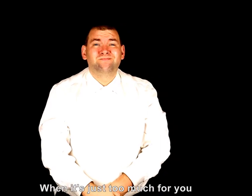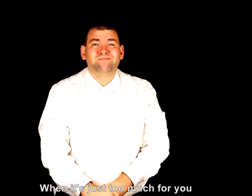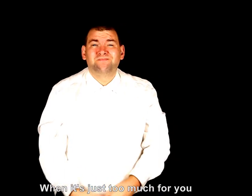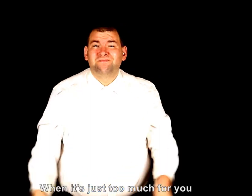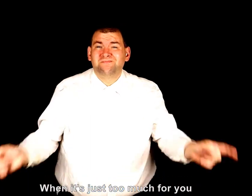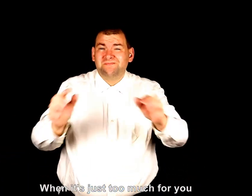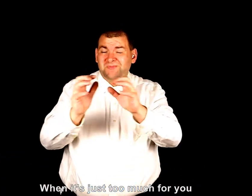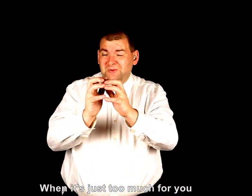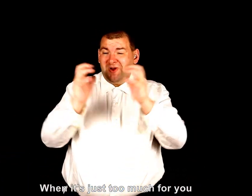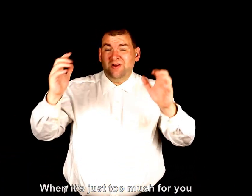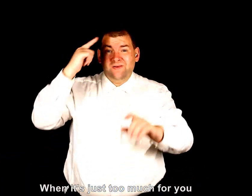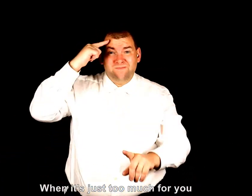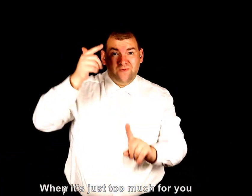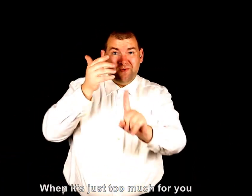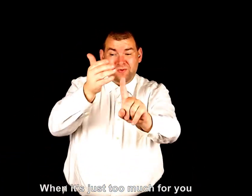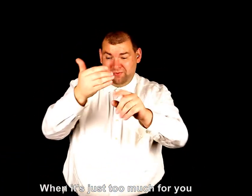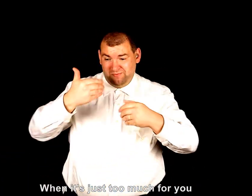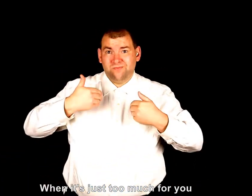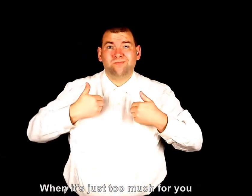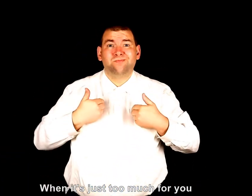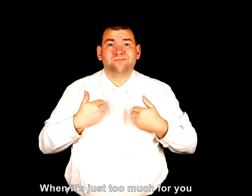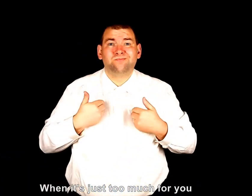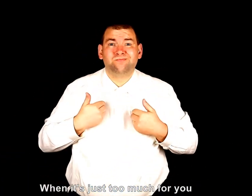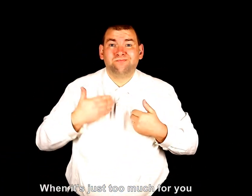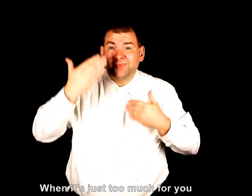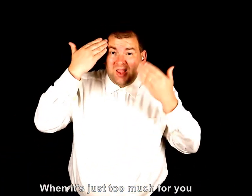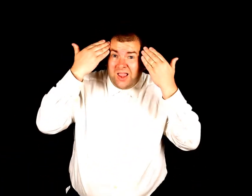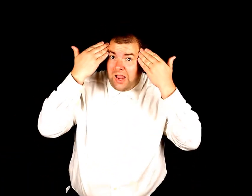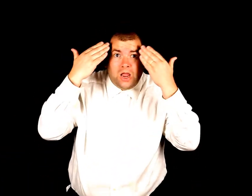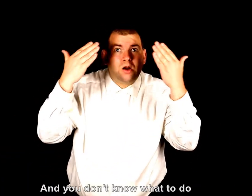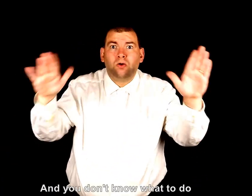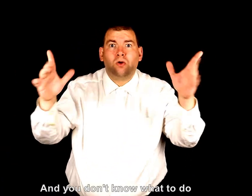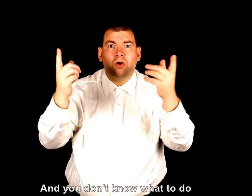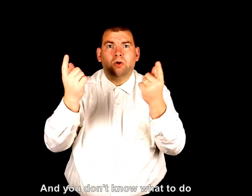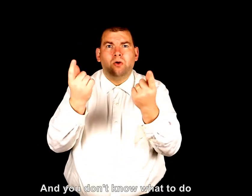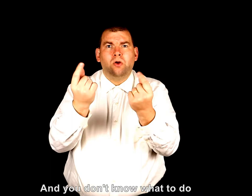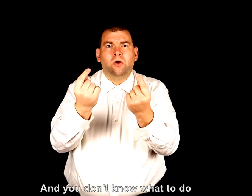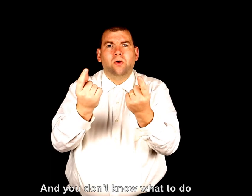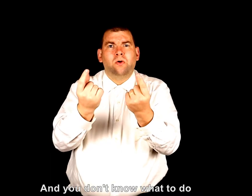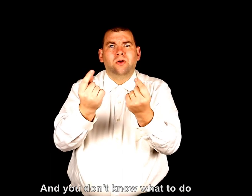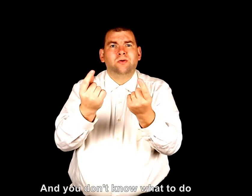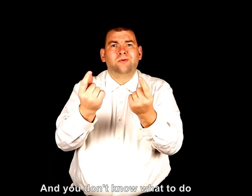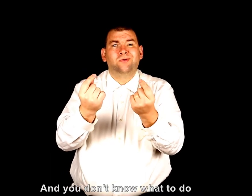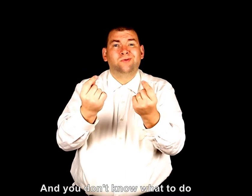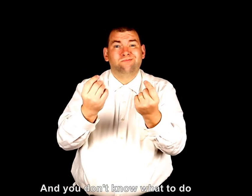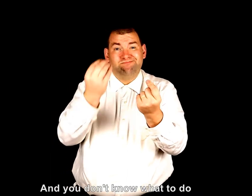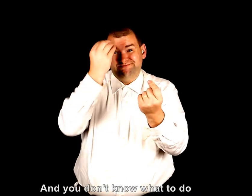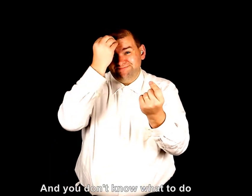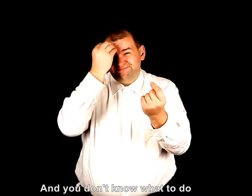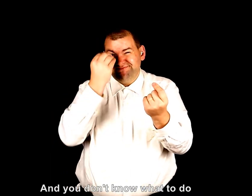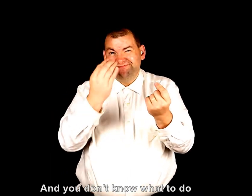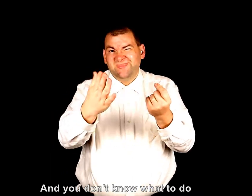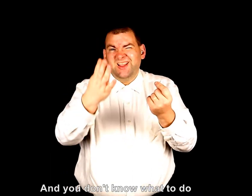When it's just too much for you And you don't know what to do